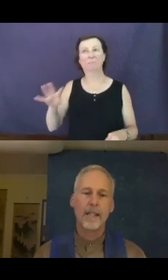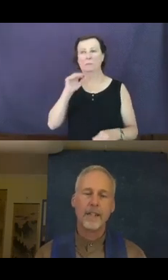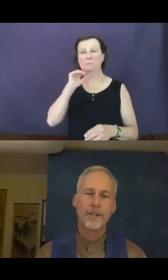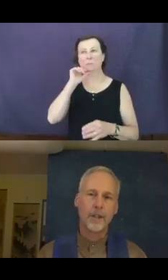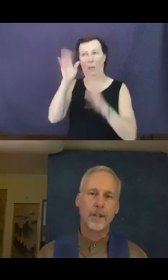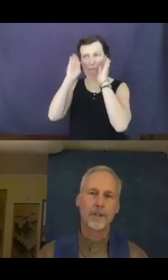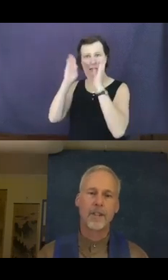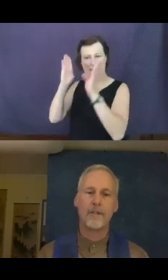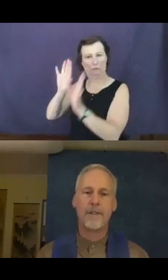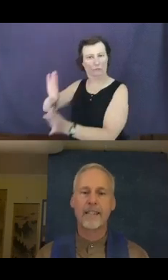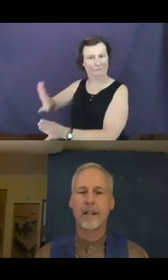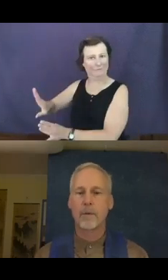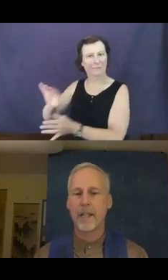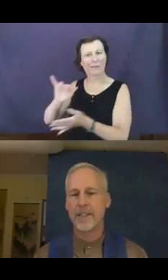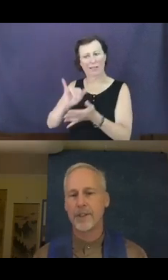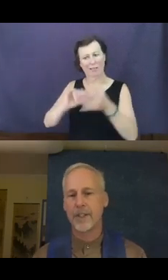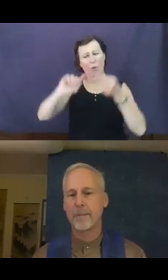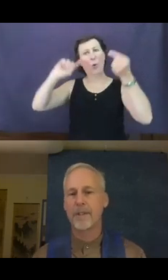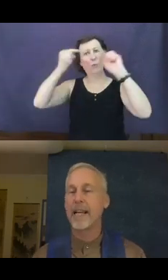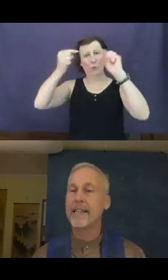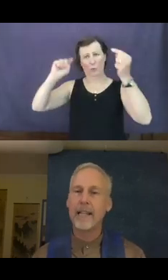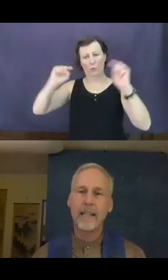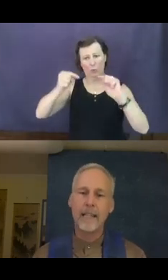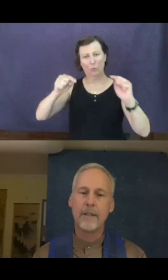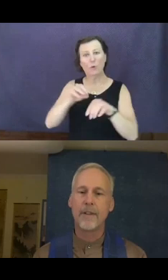These hurts affect our relationships and they leave